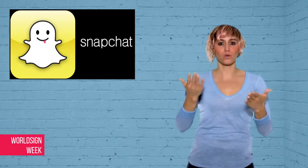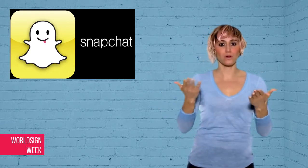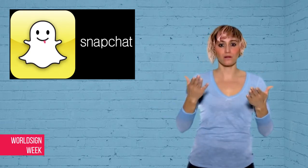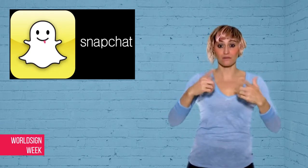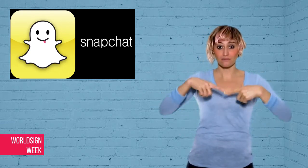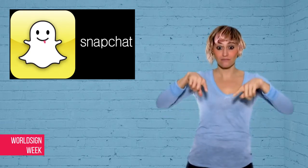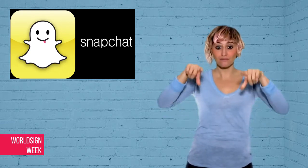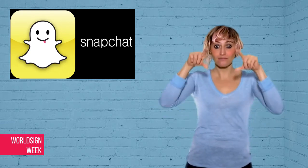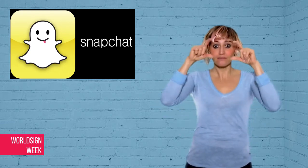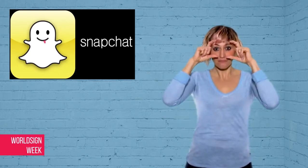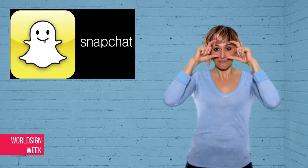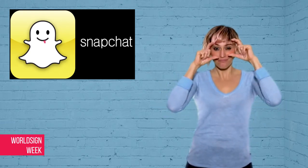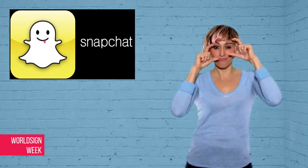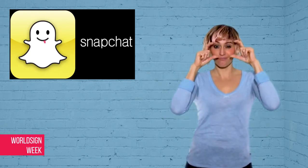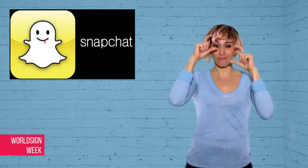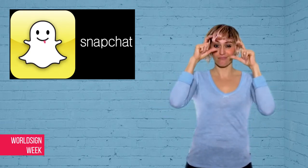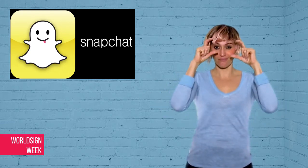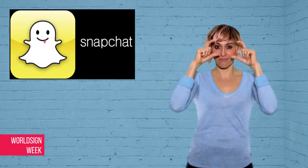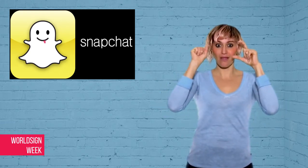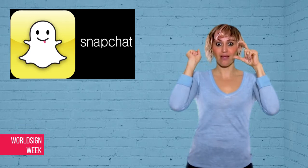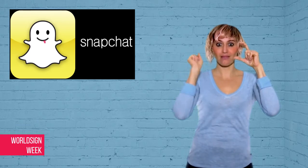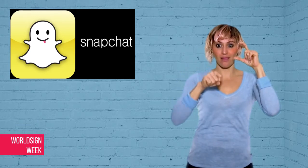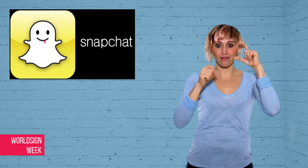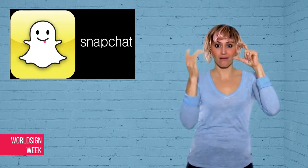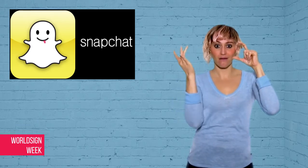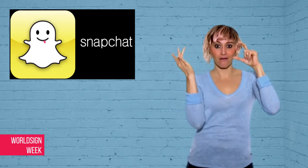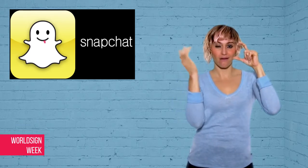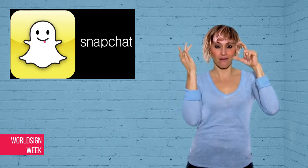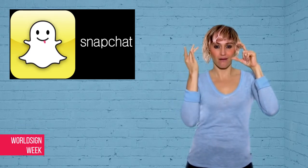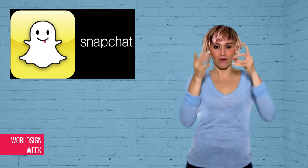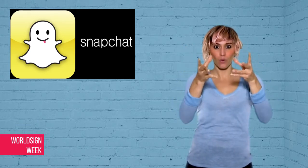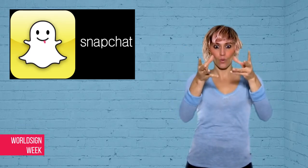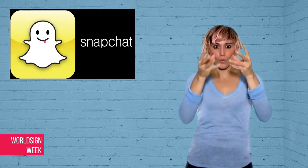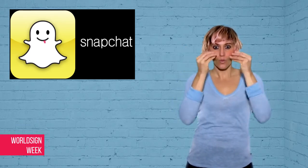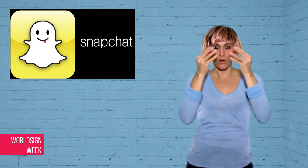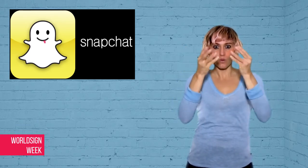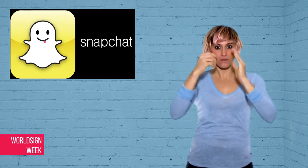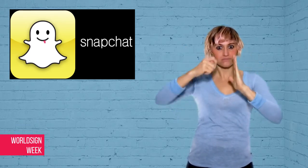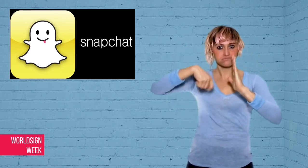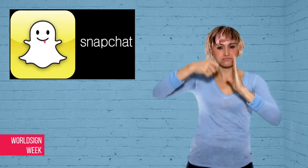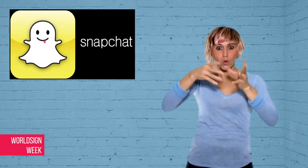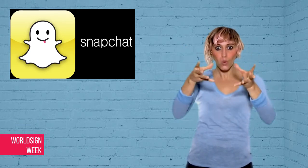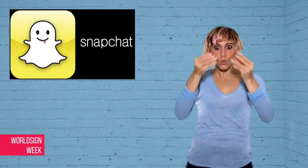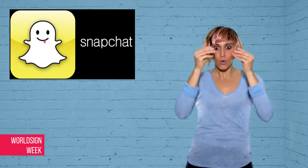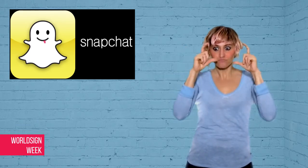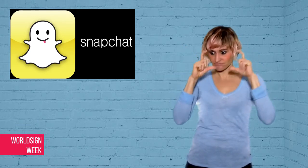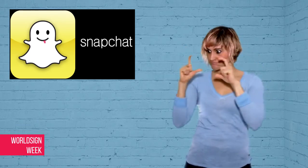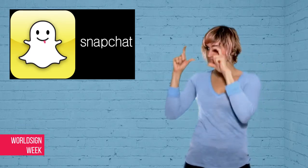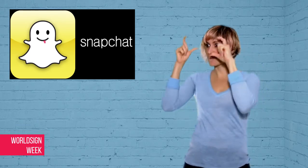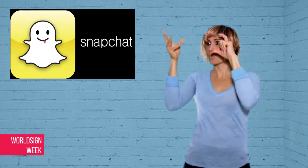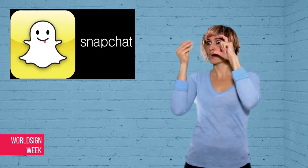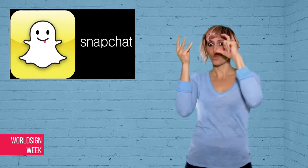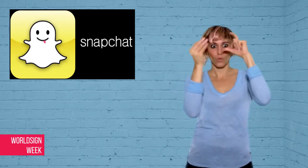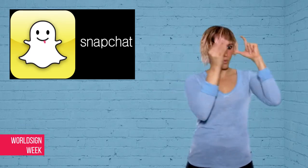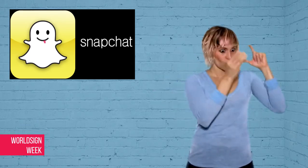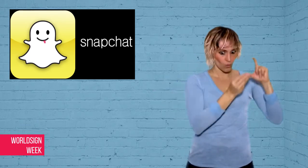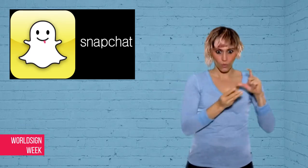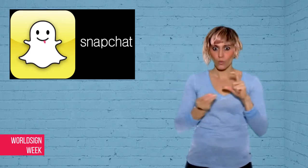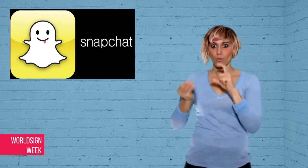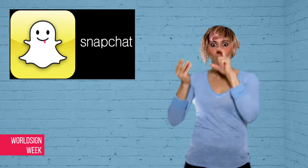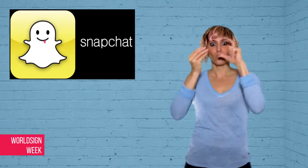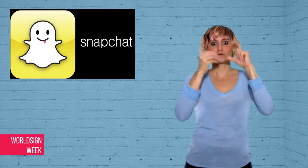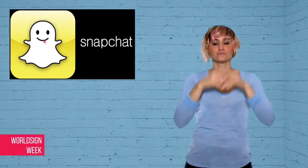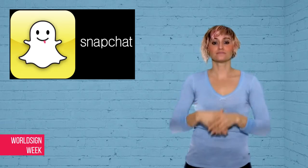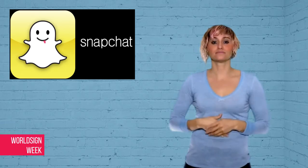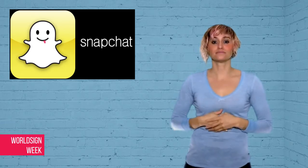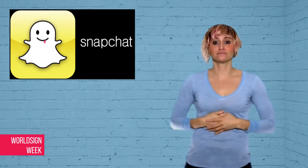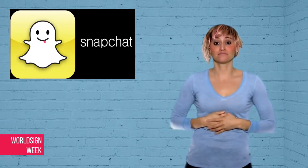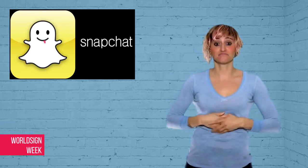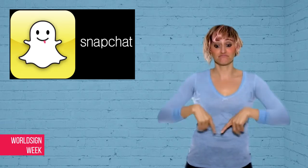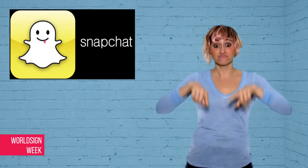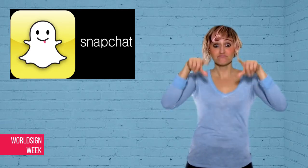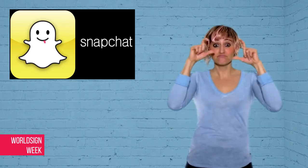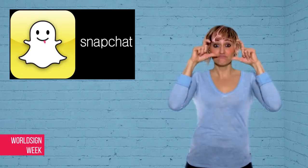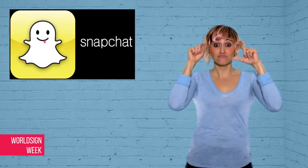Its new model is a video-recording glasses, and